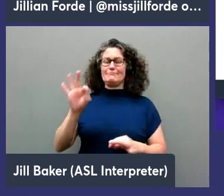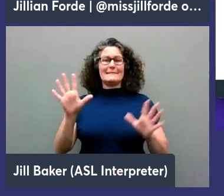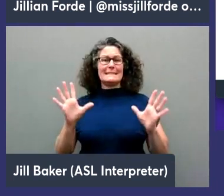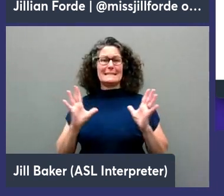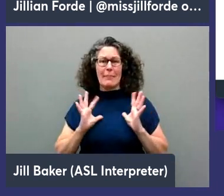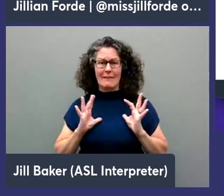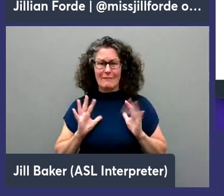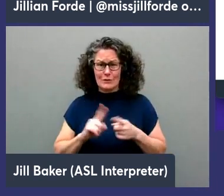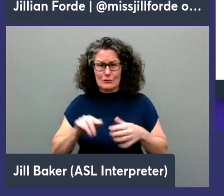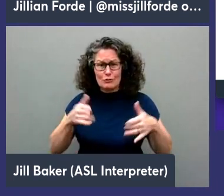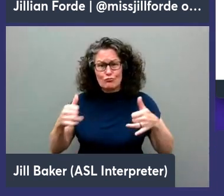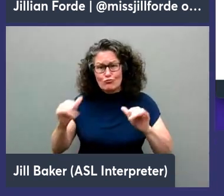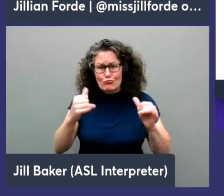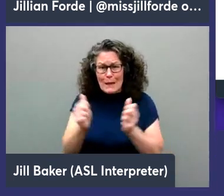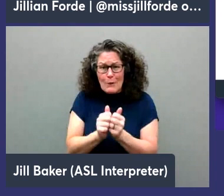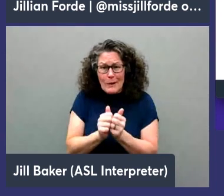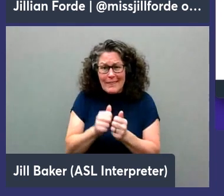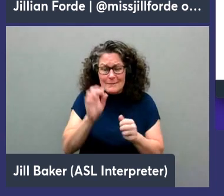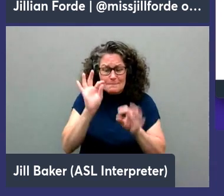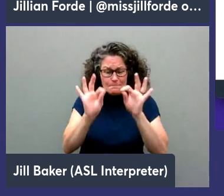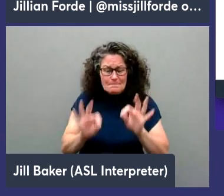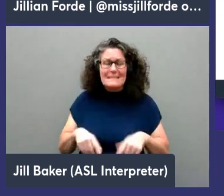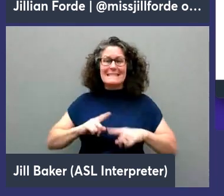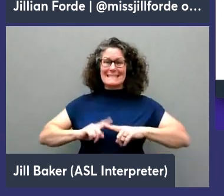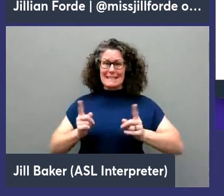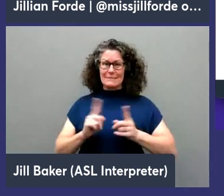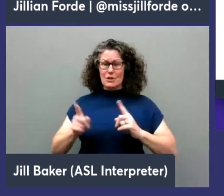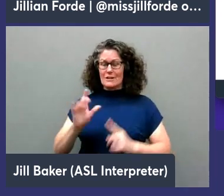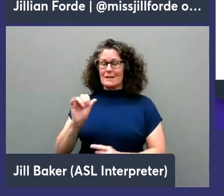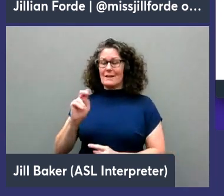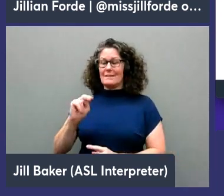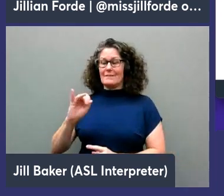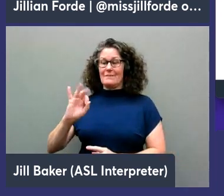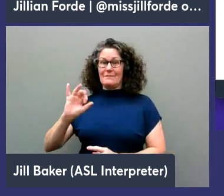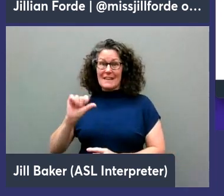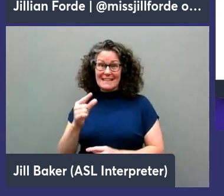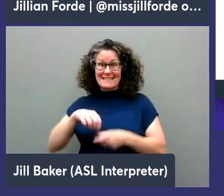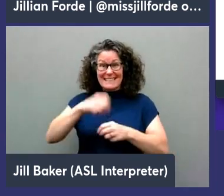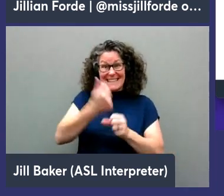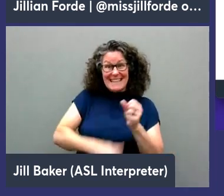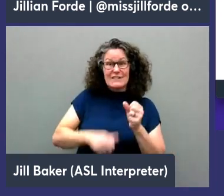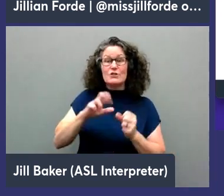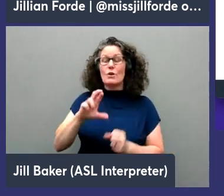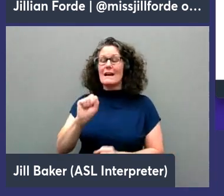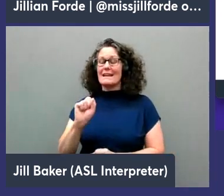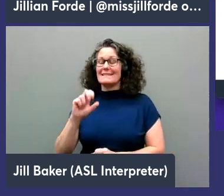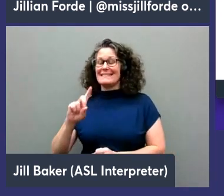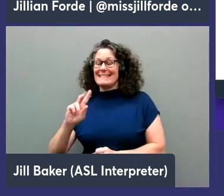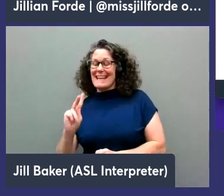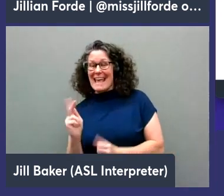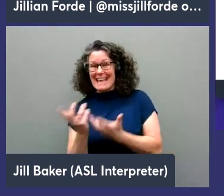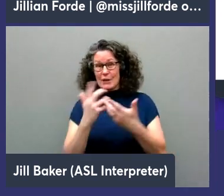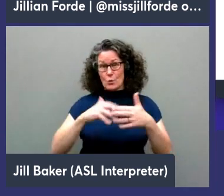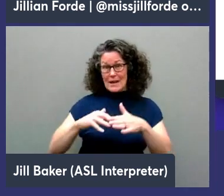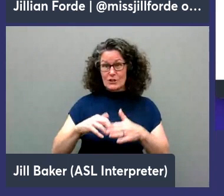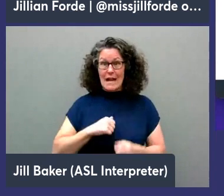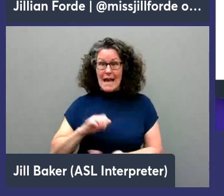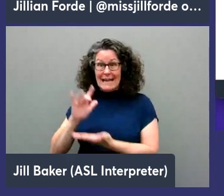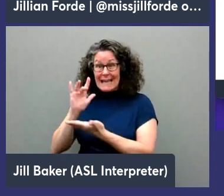And then if there are additional configurations in each state or SDK integration, I can click on this thing, and I can say, okay,